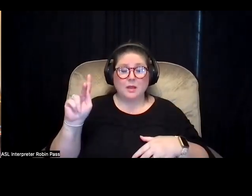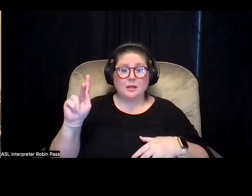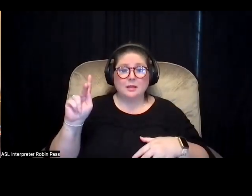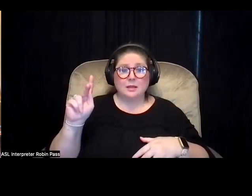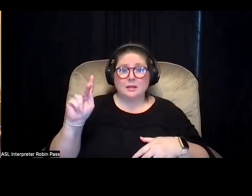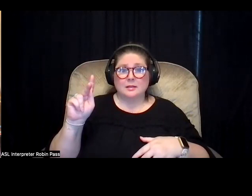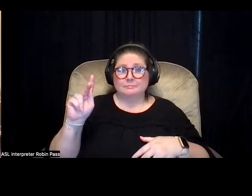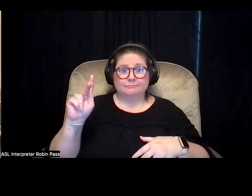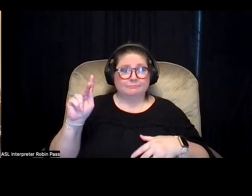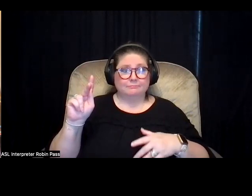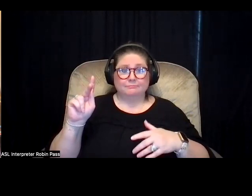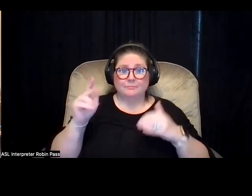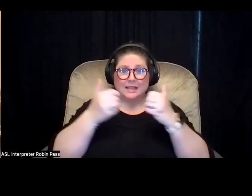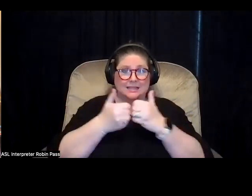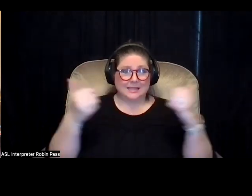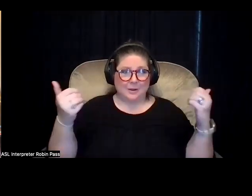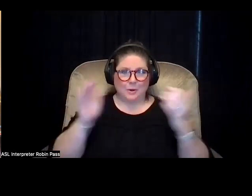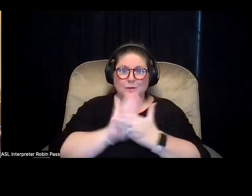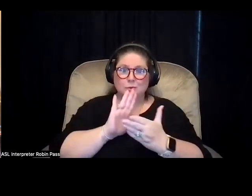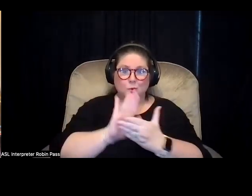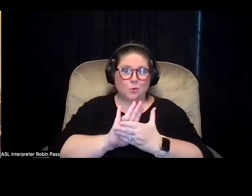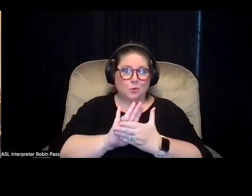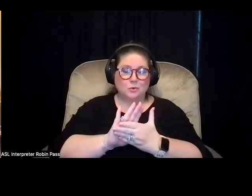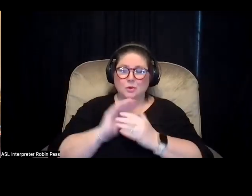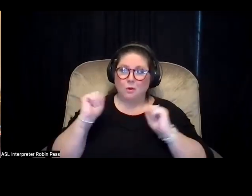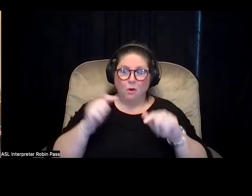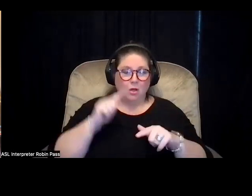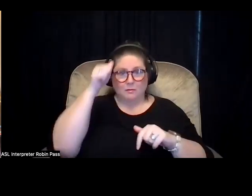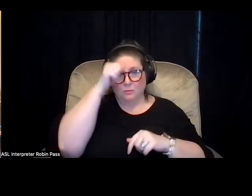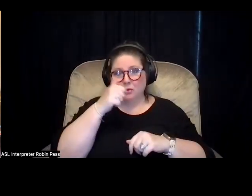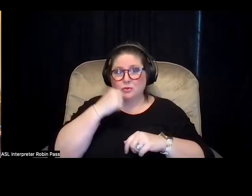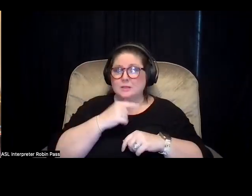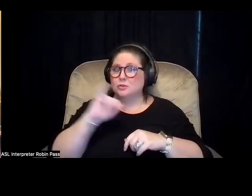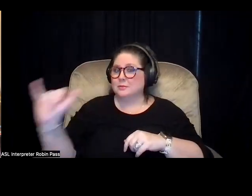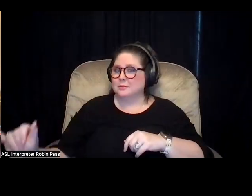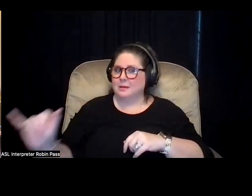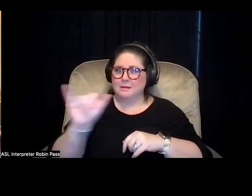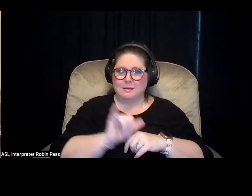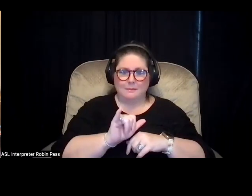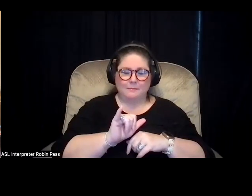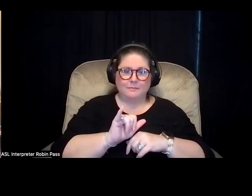segregated schools so did all of his siblings and he grew up not far from lincoln university which